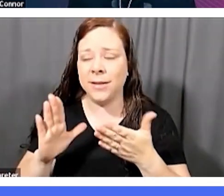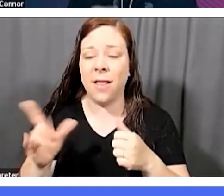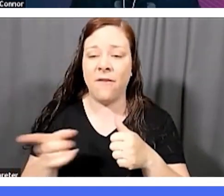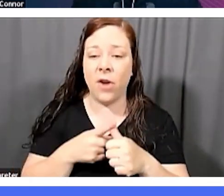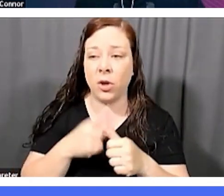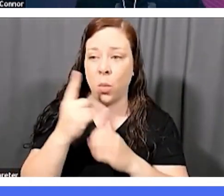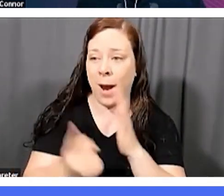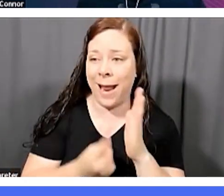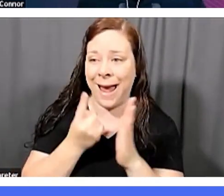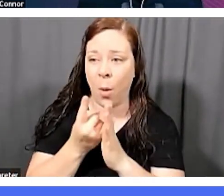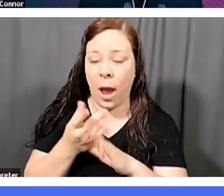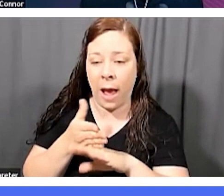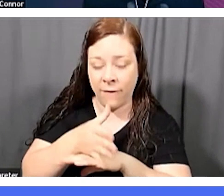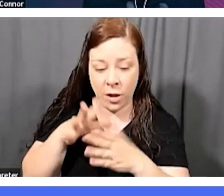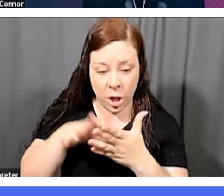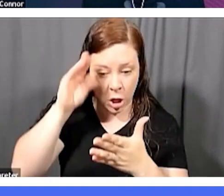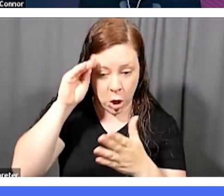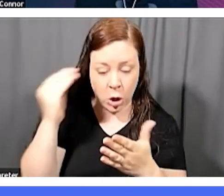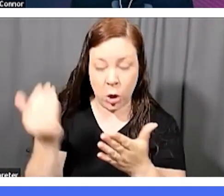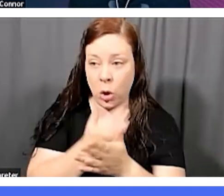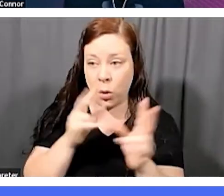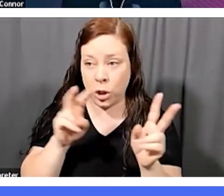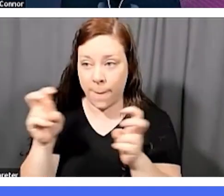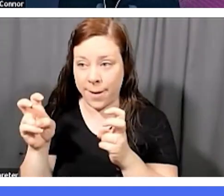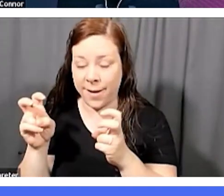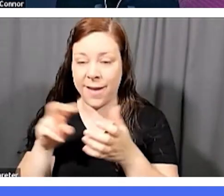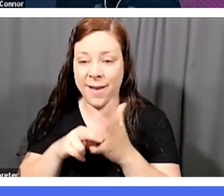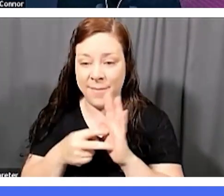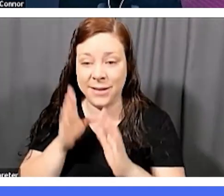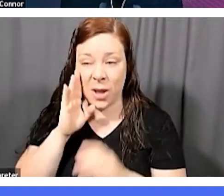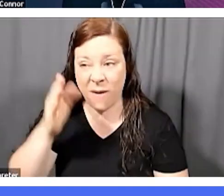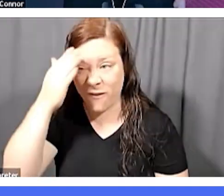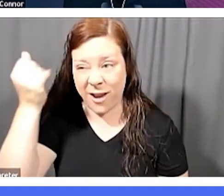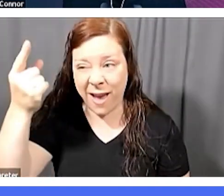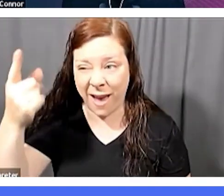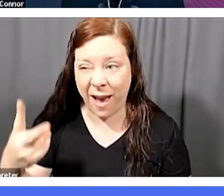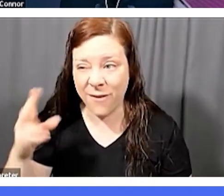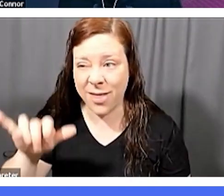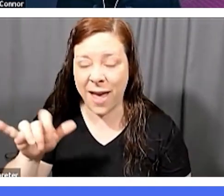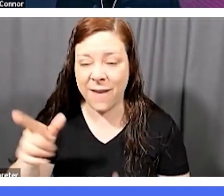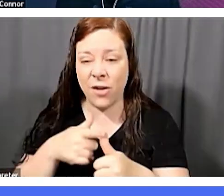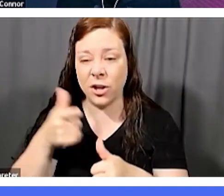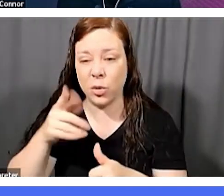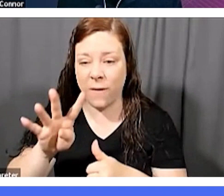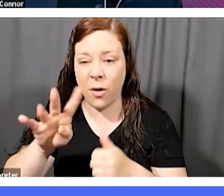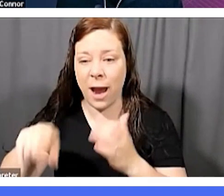after they have learned a new topic, they're gonna forget half of it. Within the first 24 hours, they'll forget 70%.